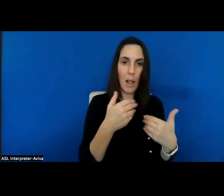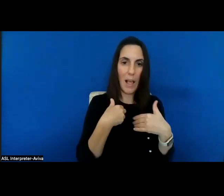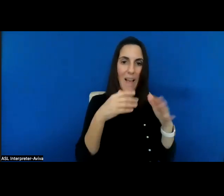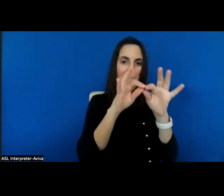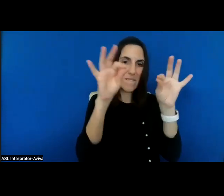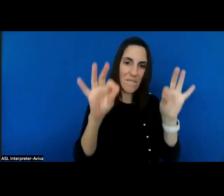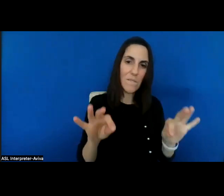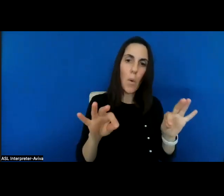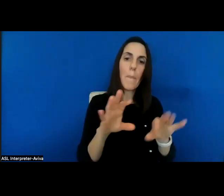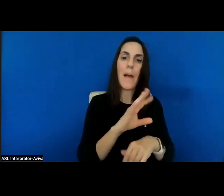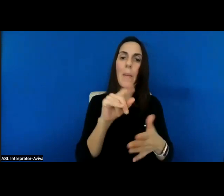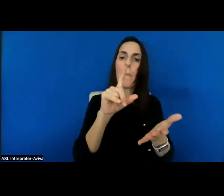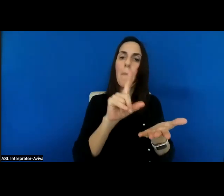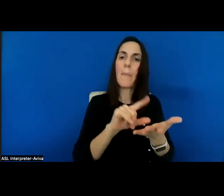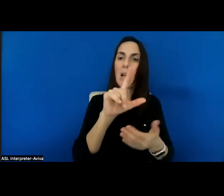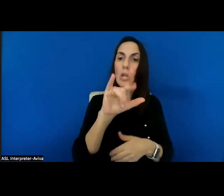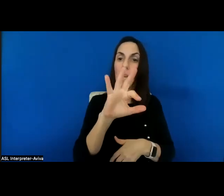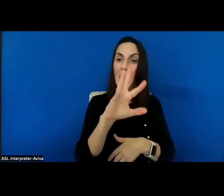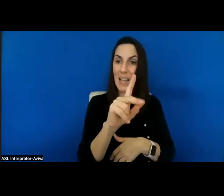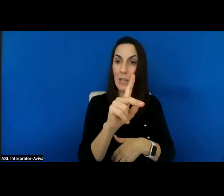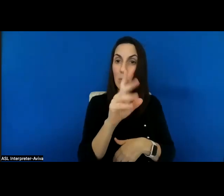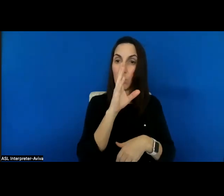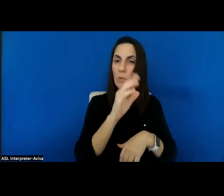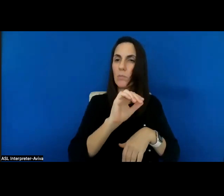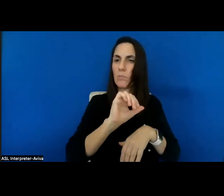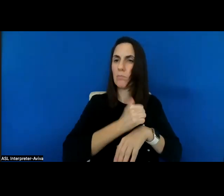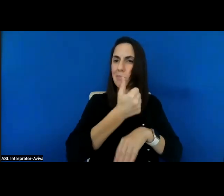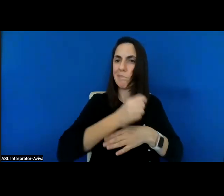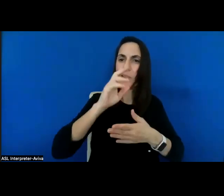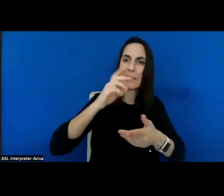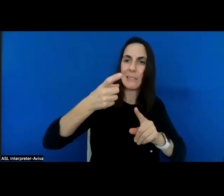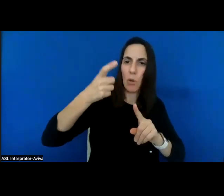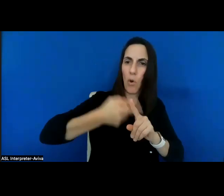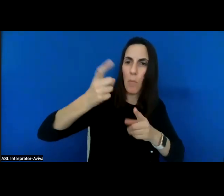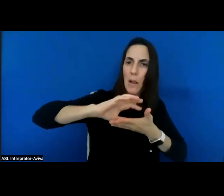link. We can set it systematic withdrawals. 11:43:12 So maybe you want to pay your rent.